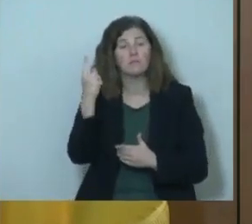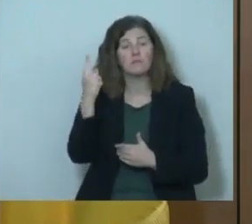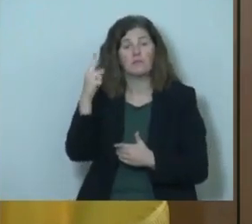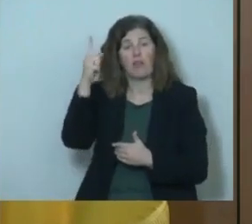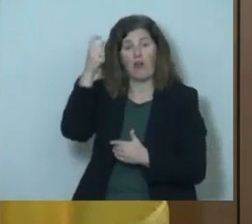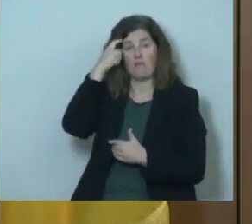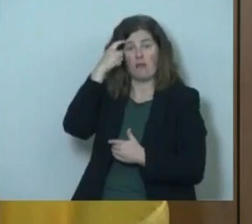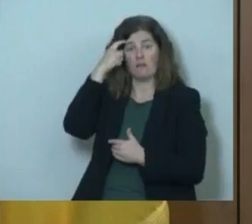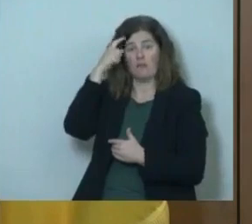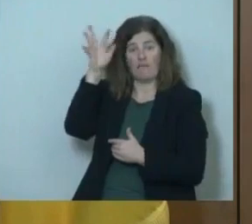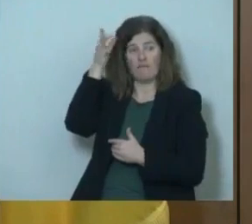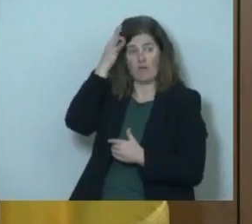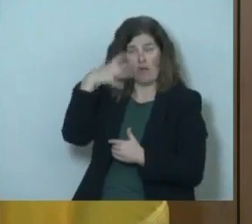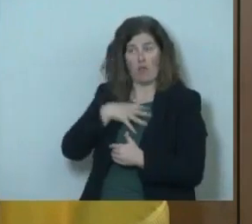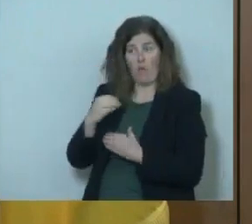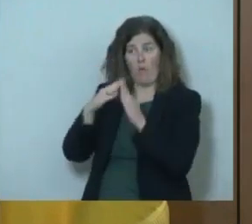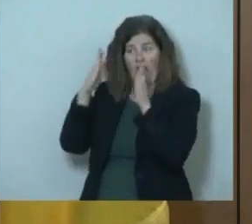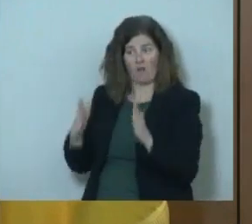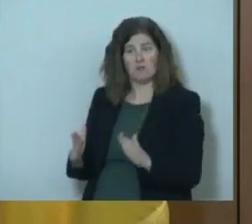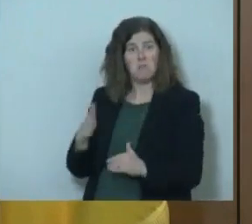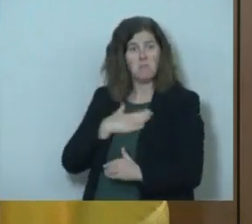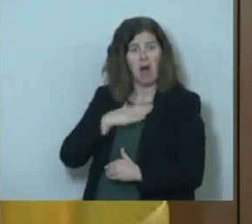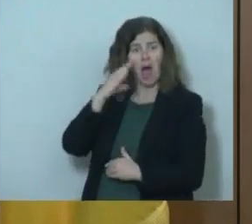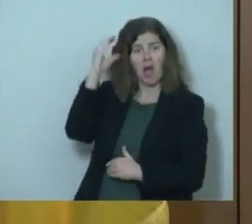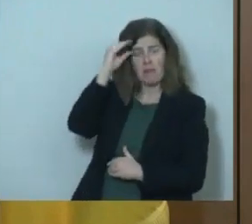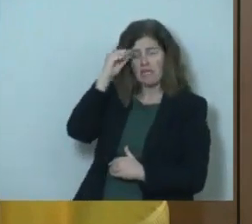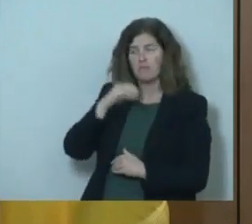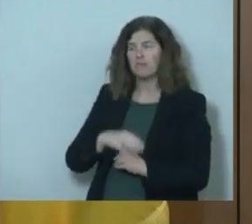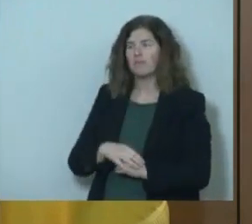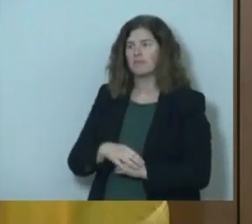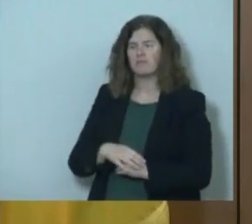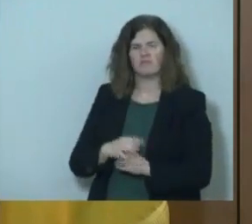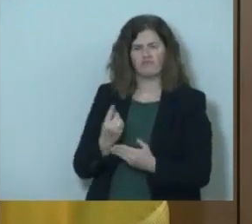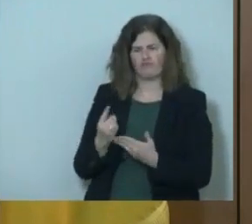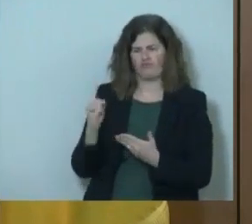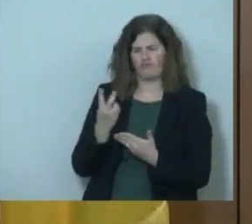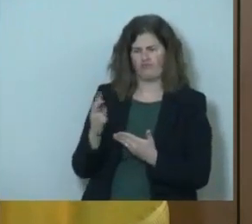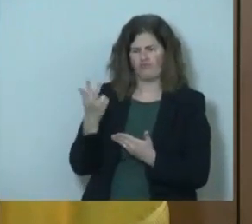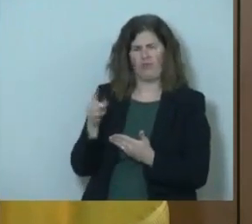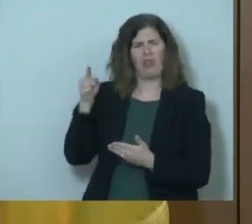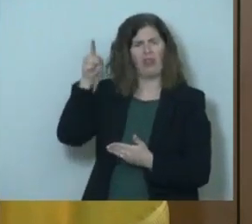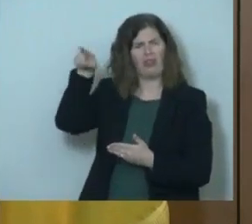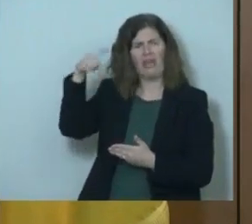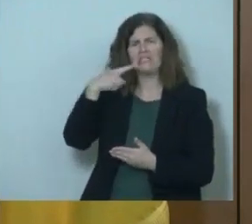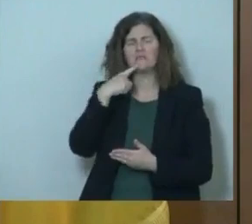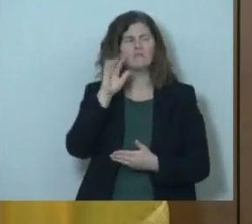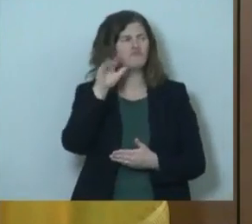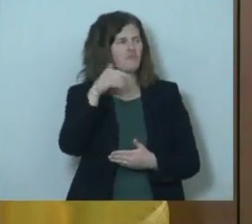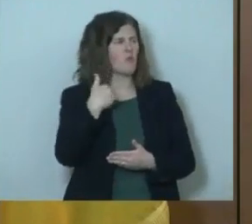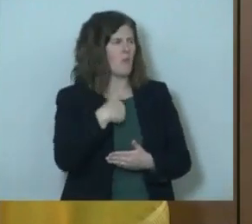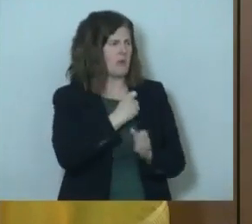THIS IS A DIALOGUE BETWEEN US AND MEXICO ABOUT WHERE WE ARE AND WHERE WE’RE GOING.